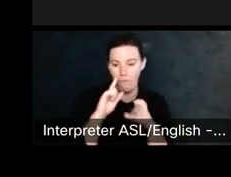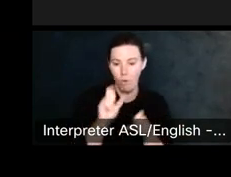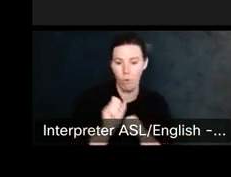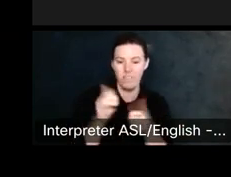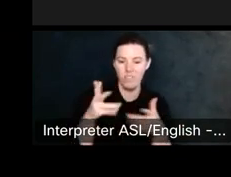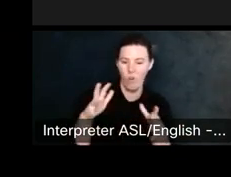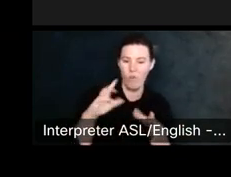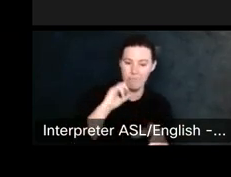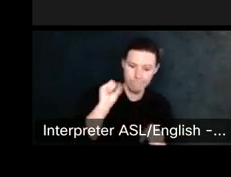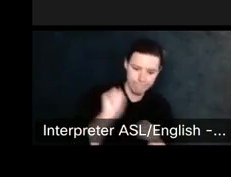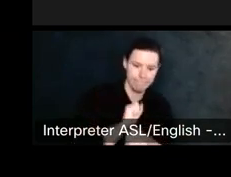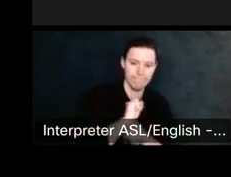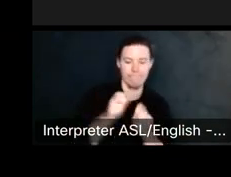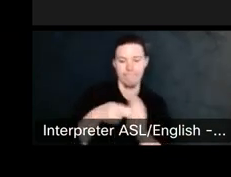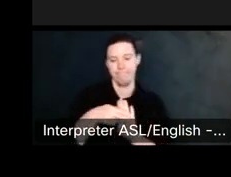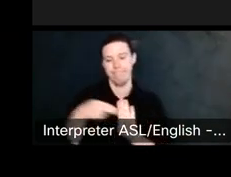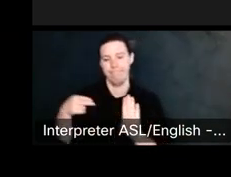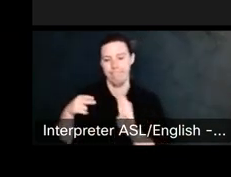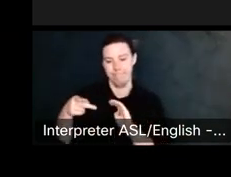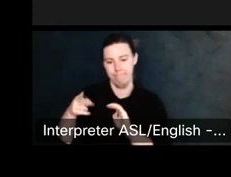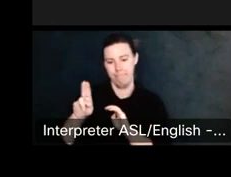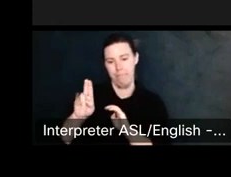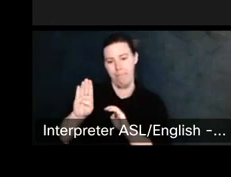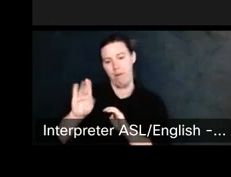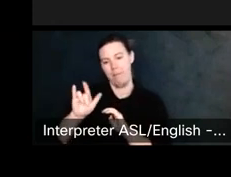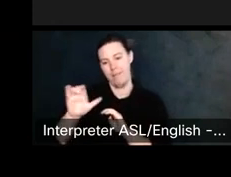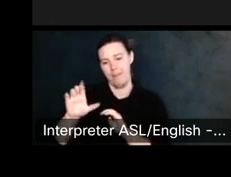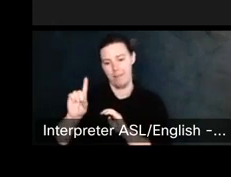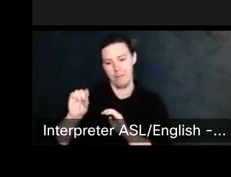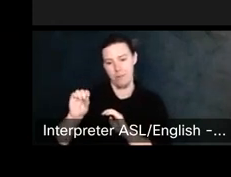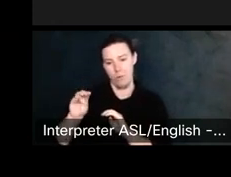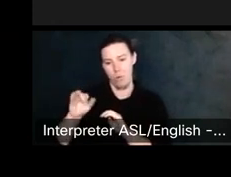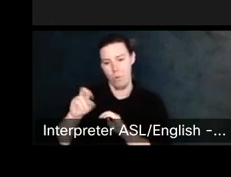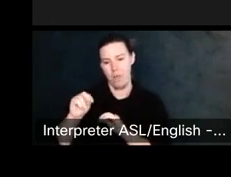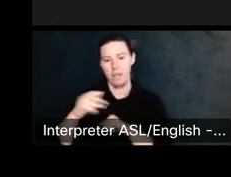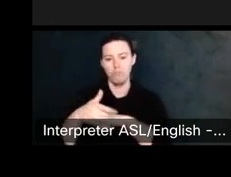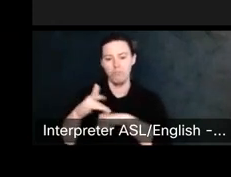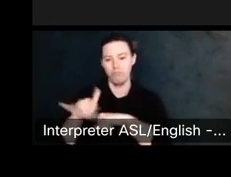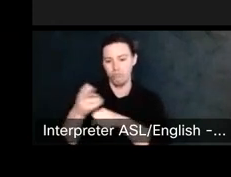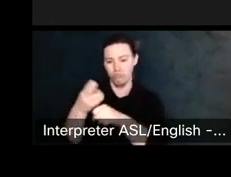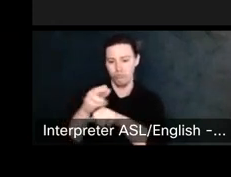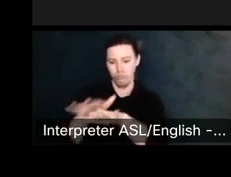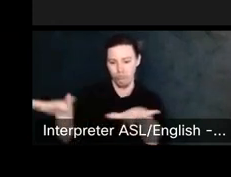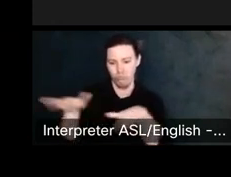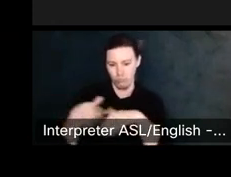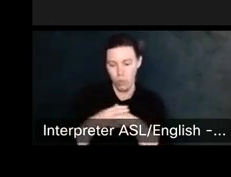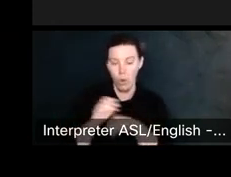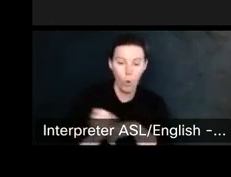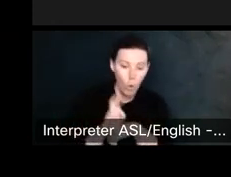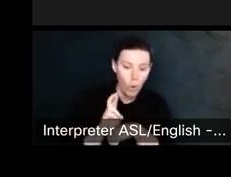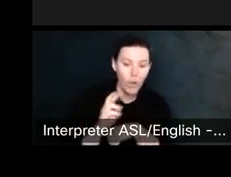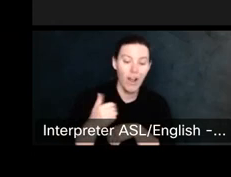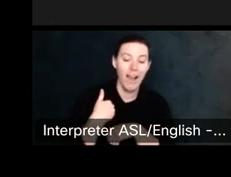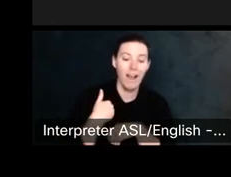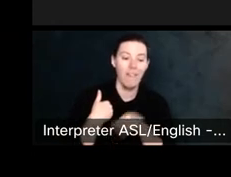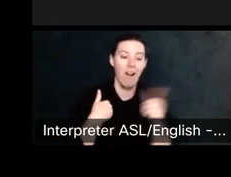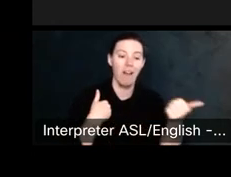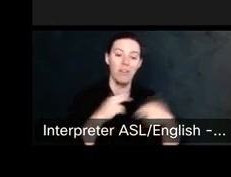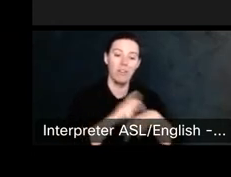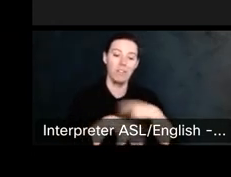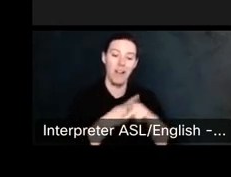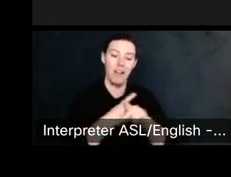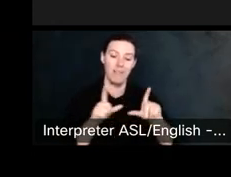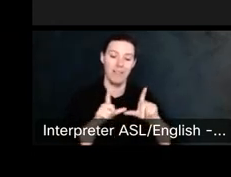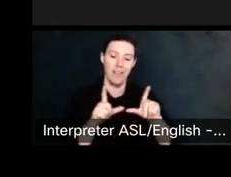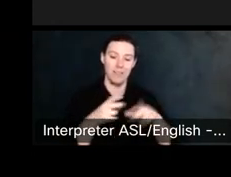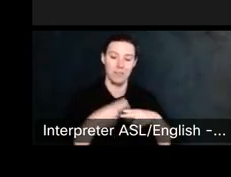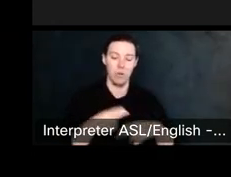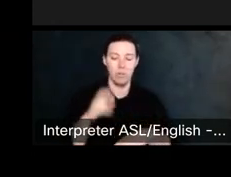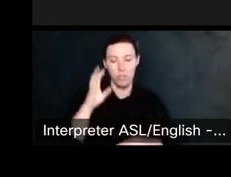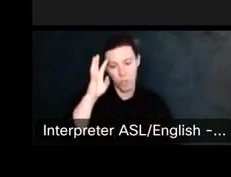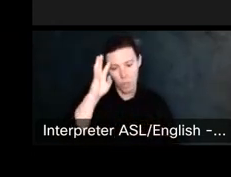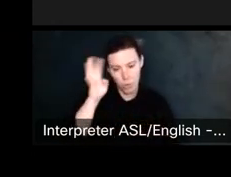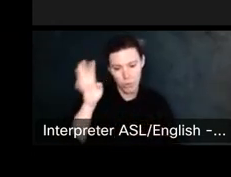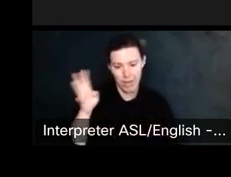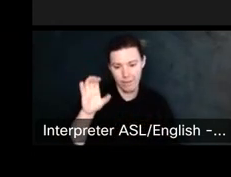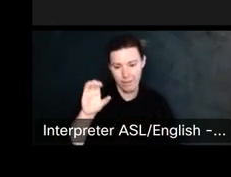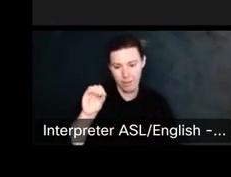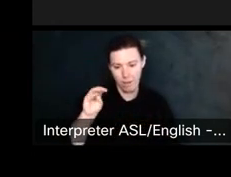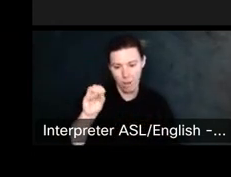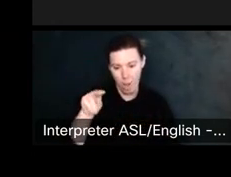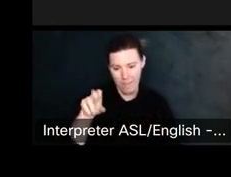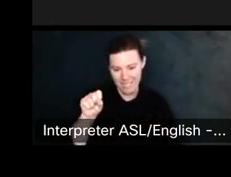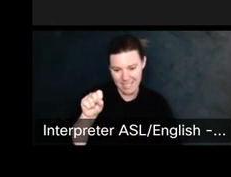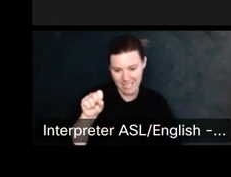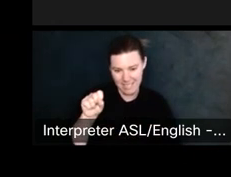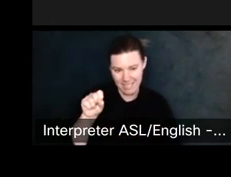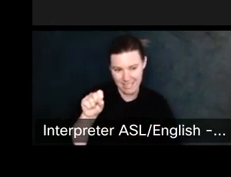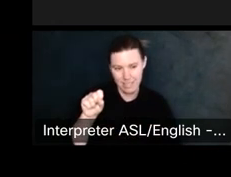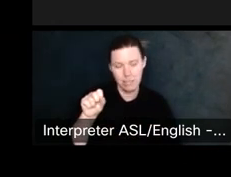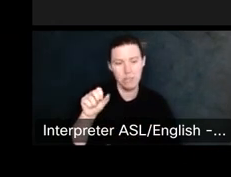Images that are allowed to be used under, like, creative Commons licenses. I'm not sure if everyone's heard of that, but moving on to the next slide. Um, you might see.